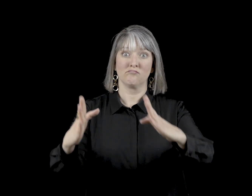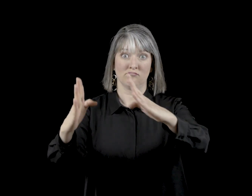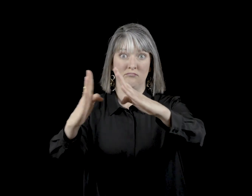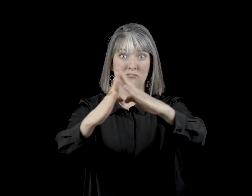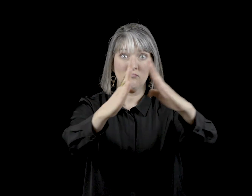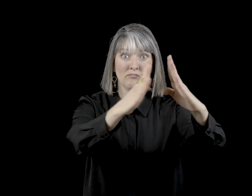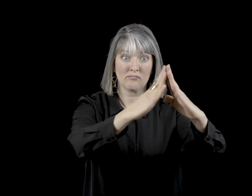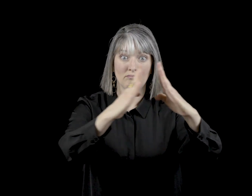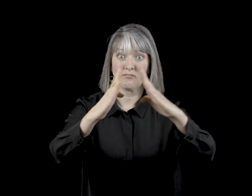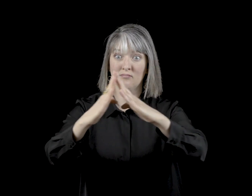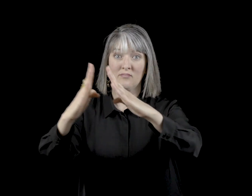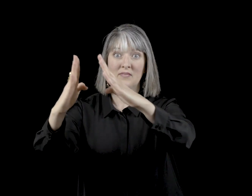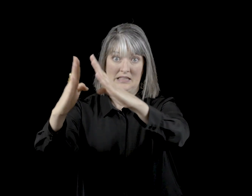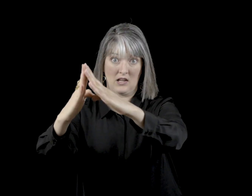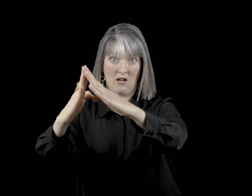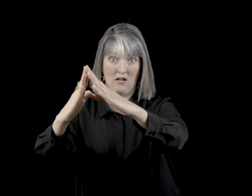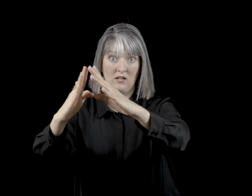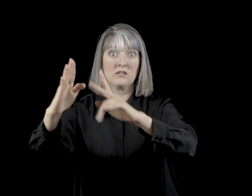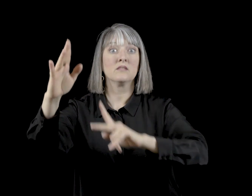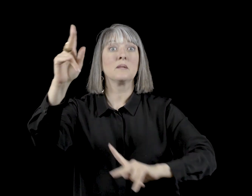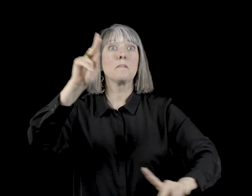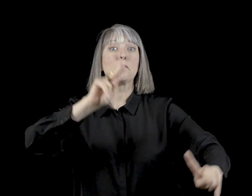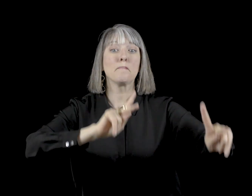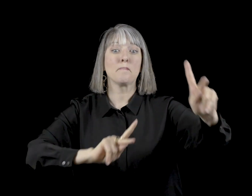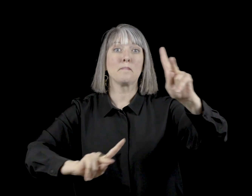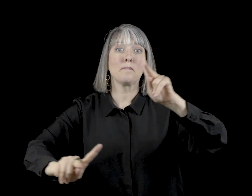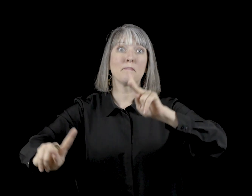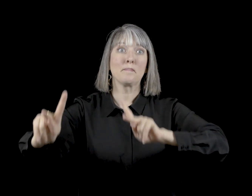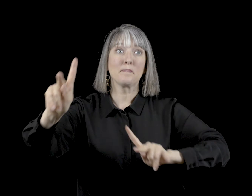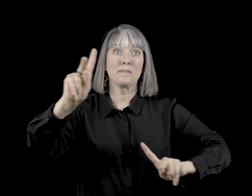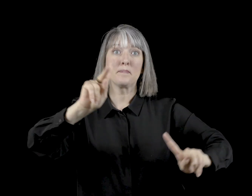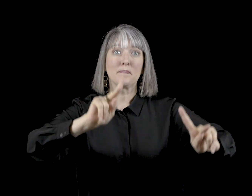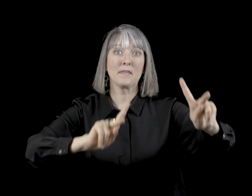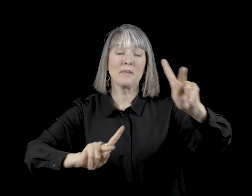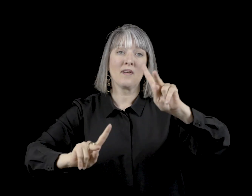TOWN PEOPLE